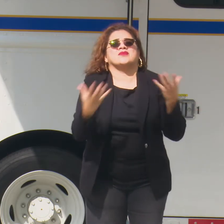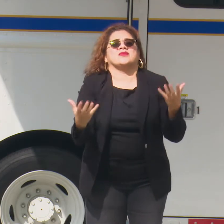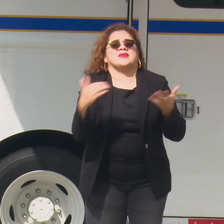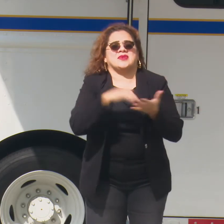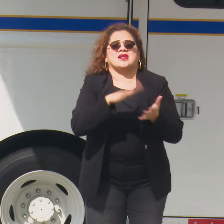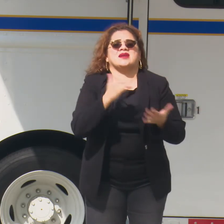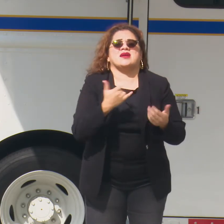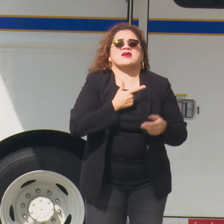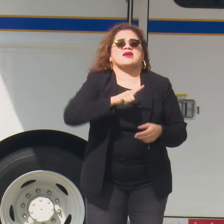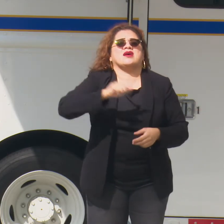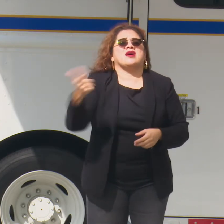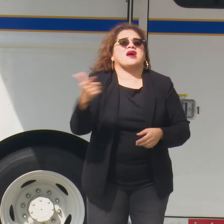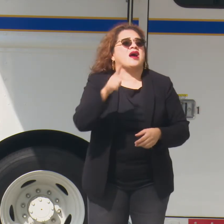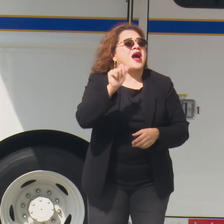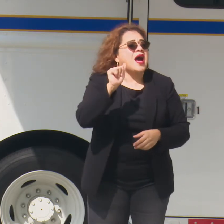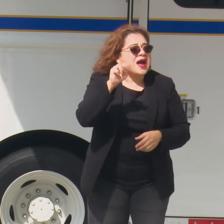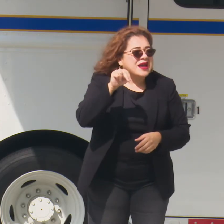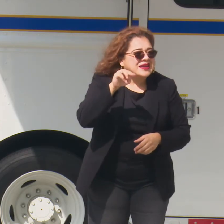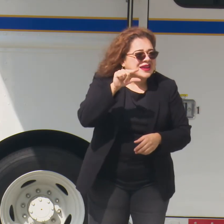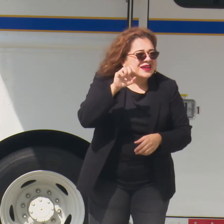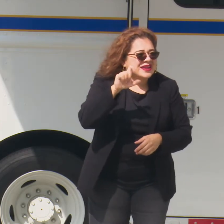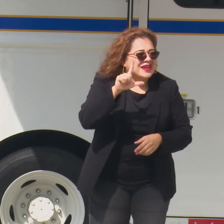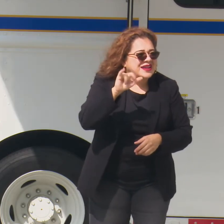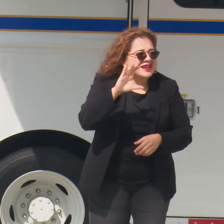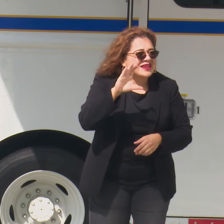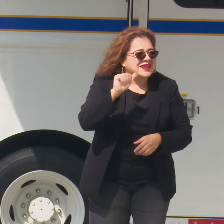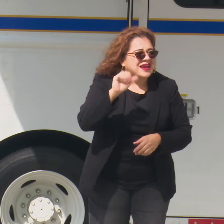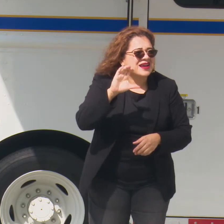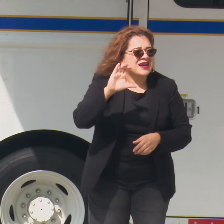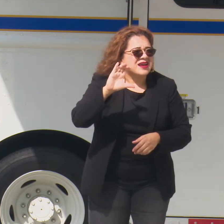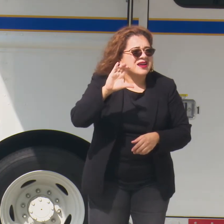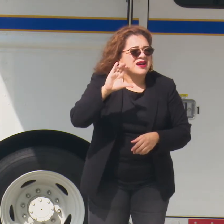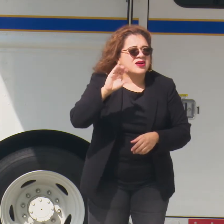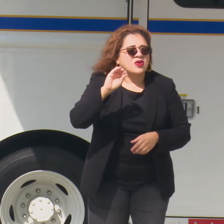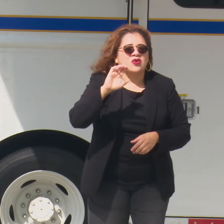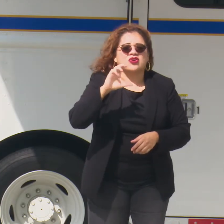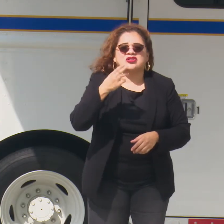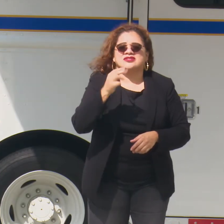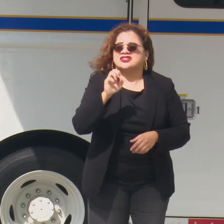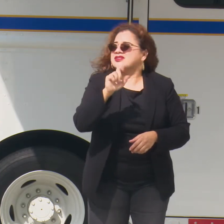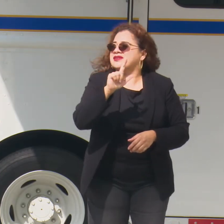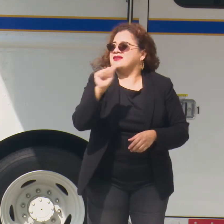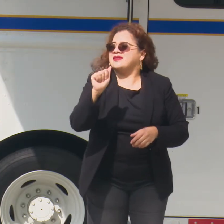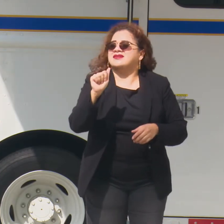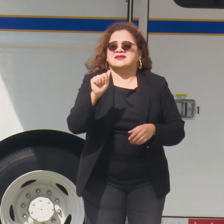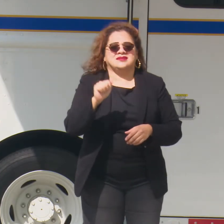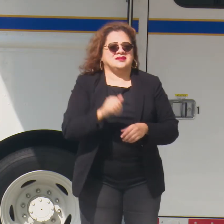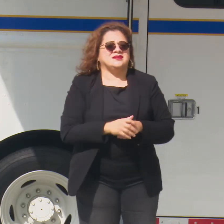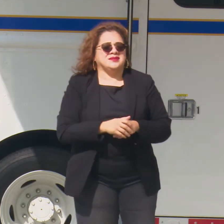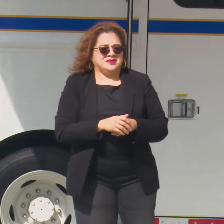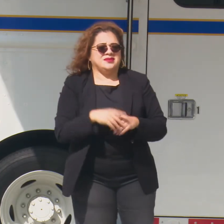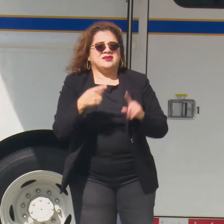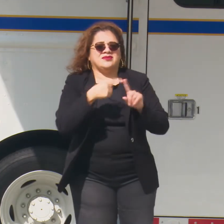Angelica con Chirla. Thank you very much.